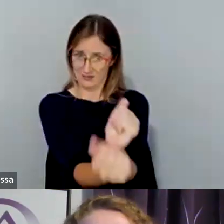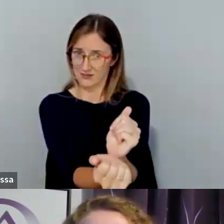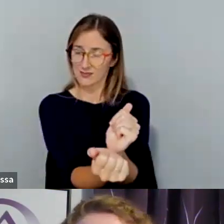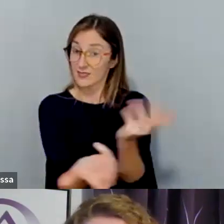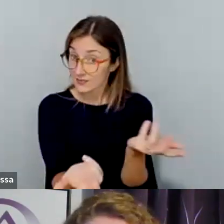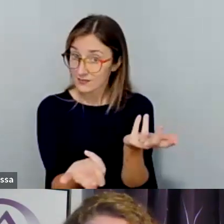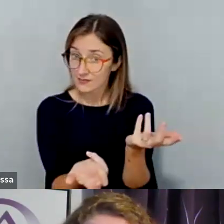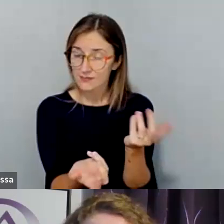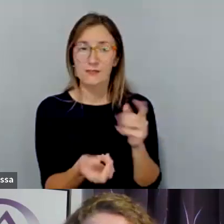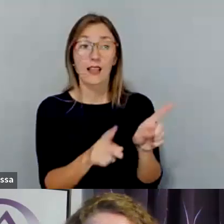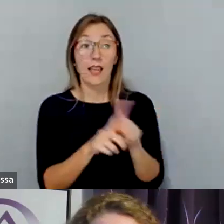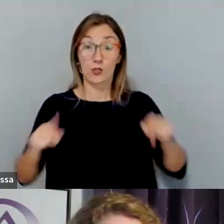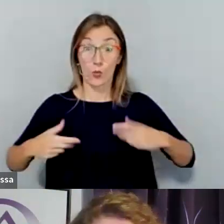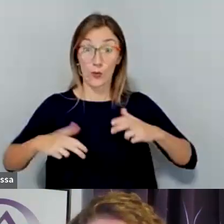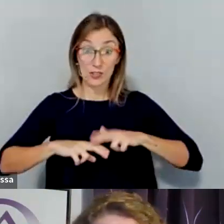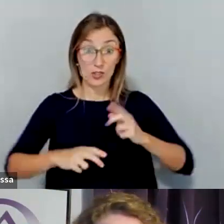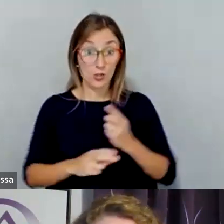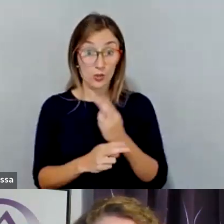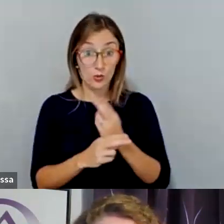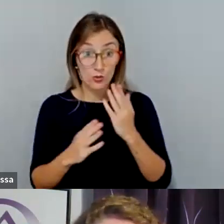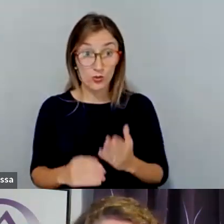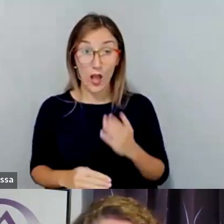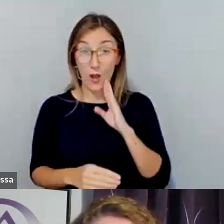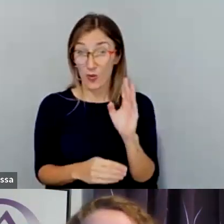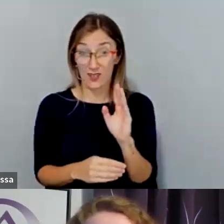arrested. He is asking for an interpreter and to have his hands in front